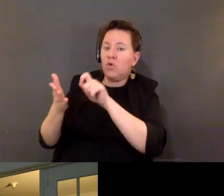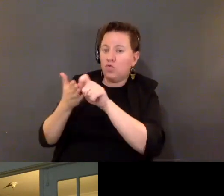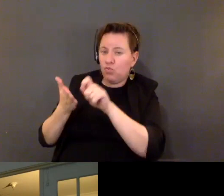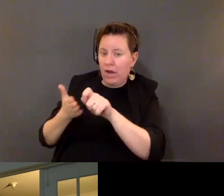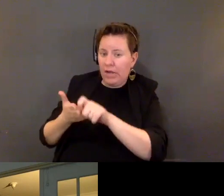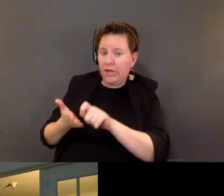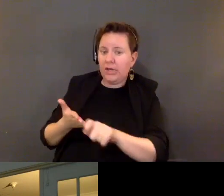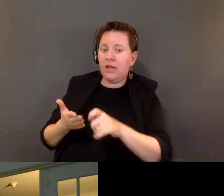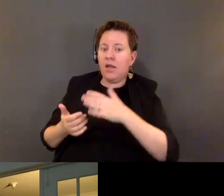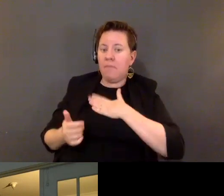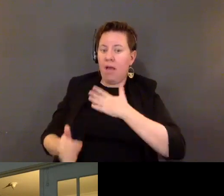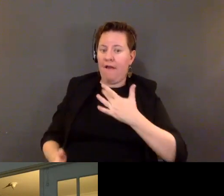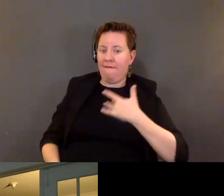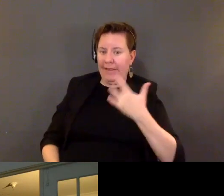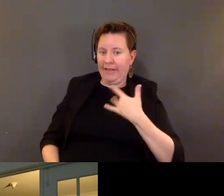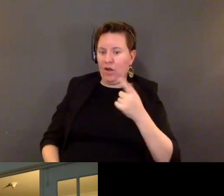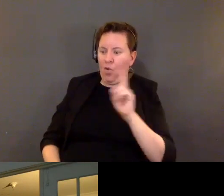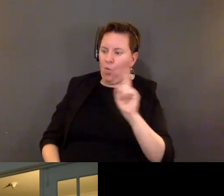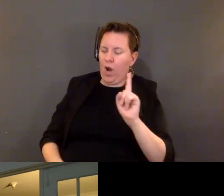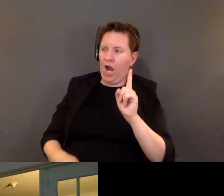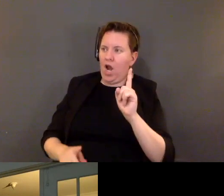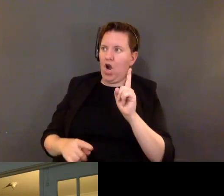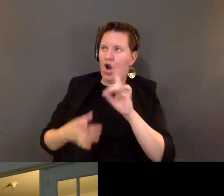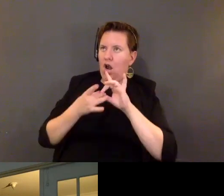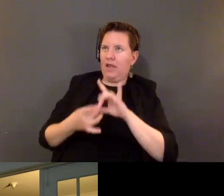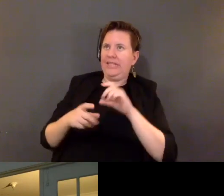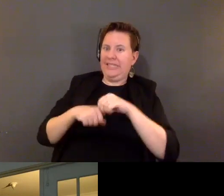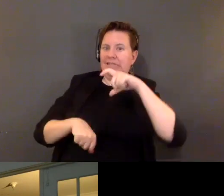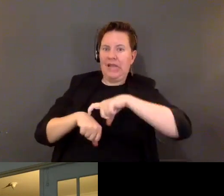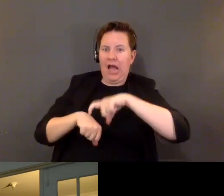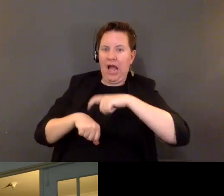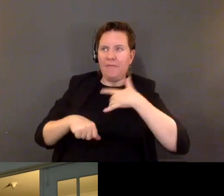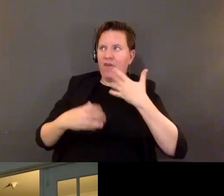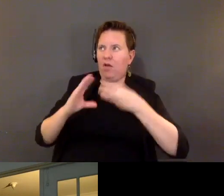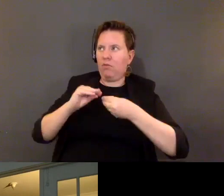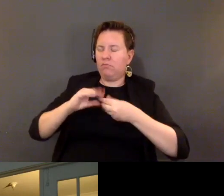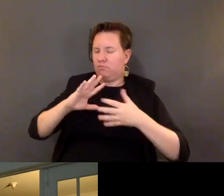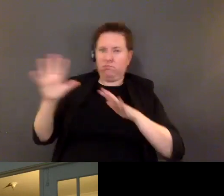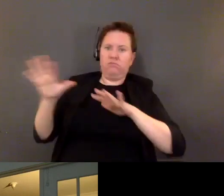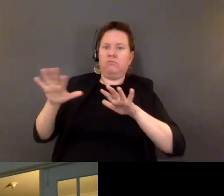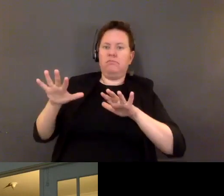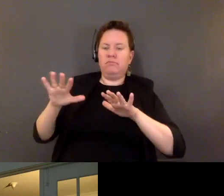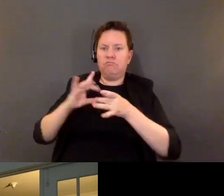my sense of where i was in time kept getting unhooked and i would feel like why can't i